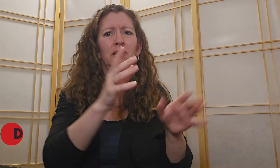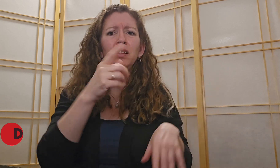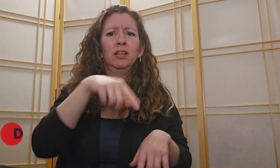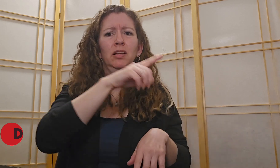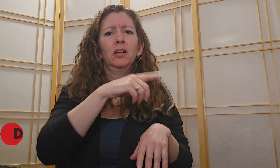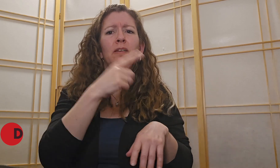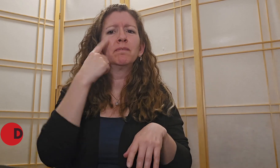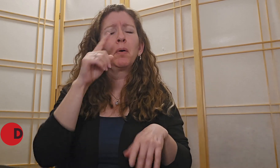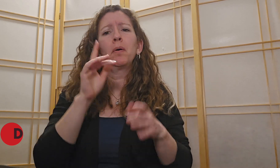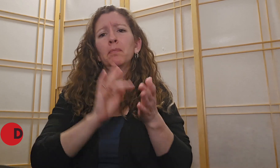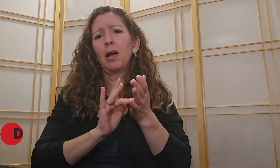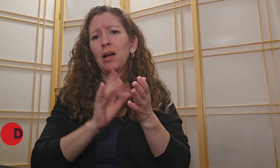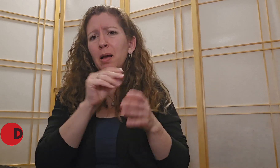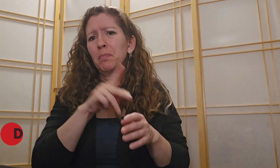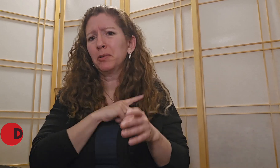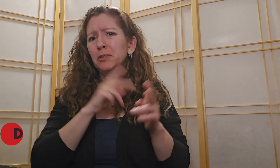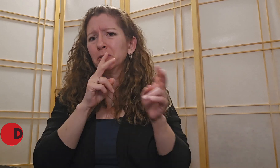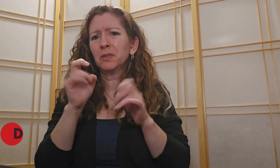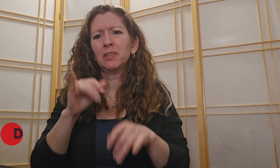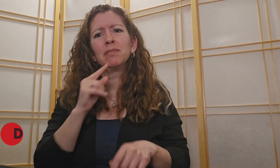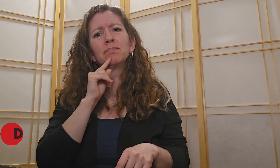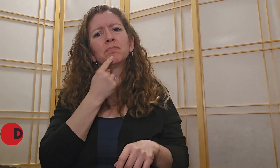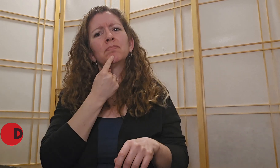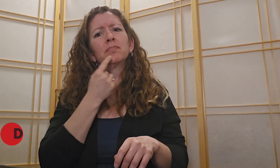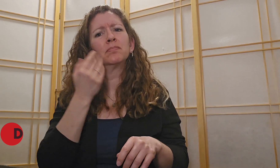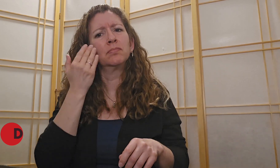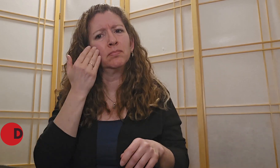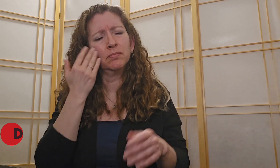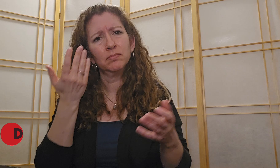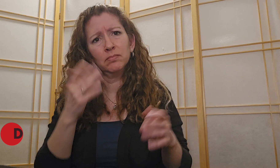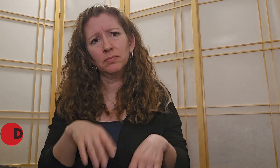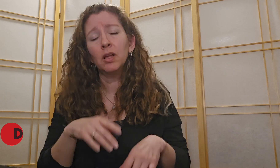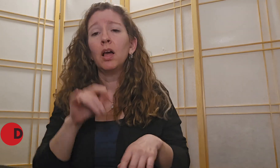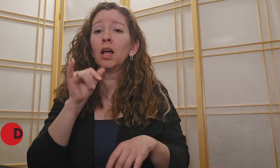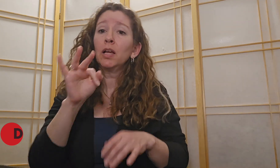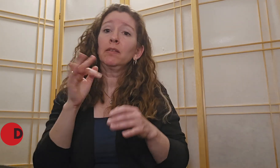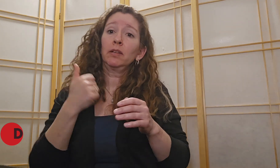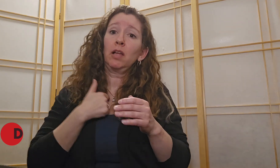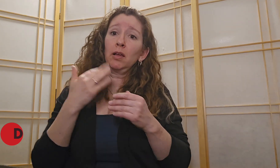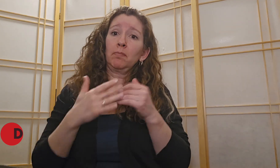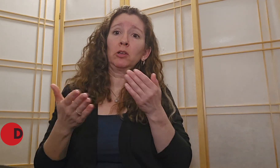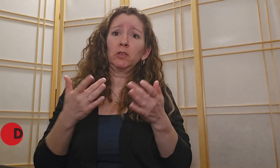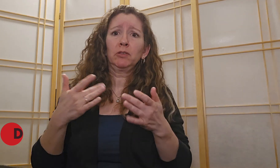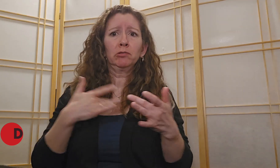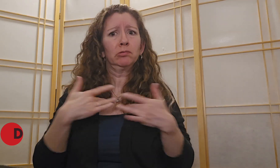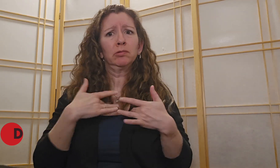for just a 5-minute screening process... I would rather have these interpreters be available